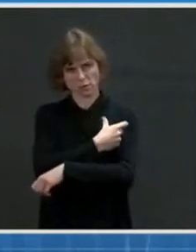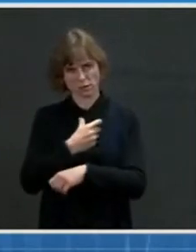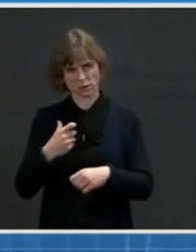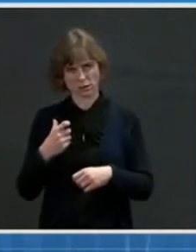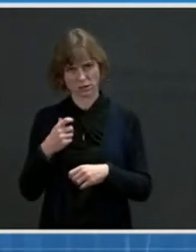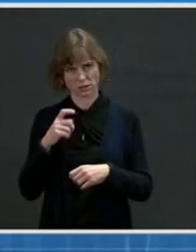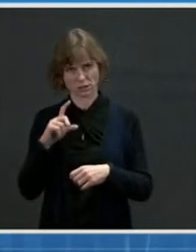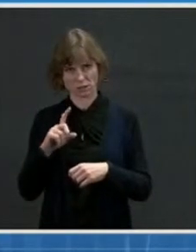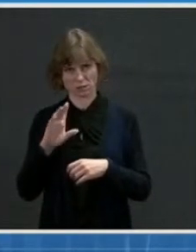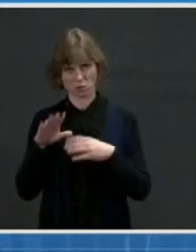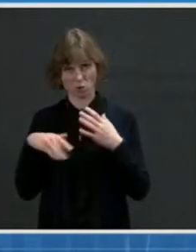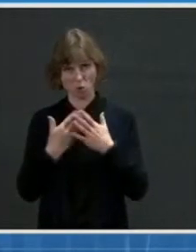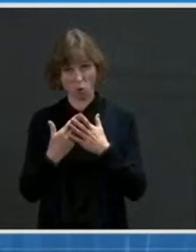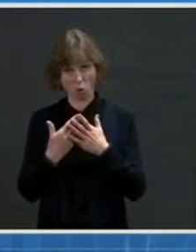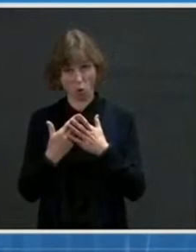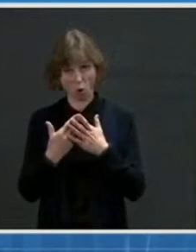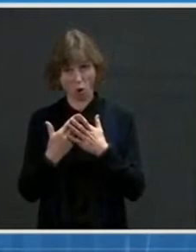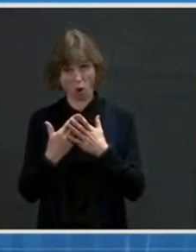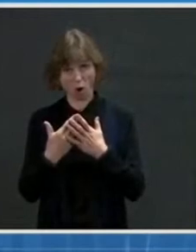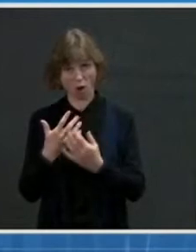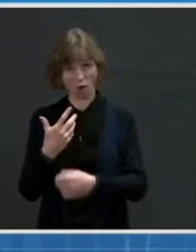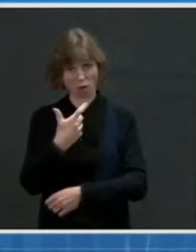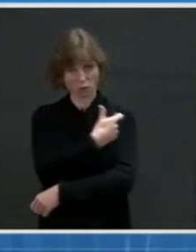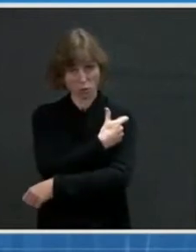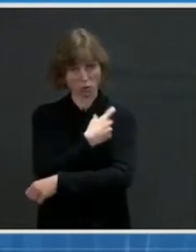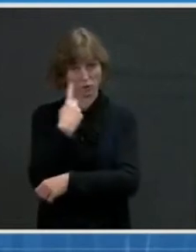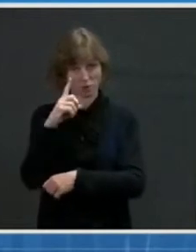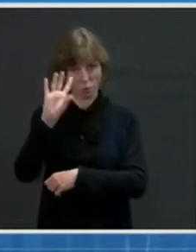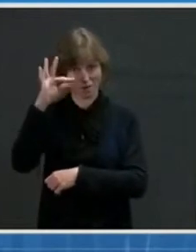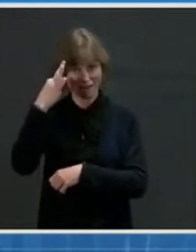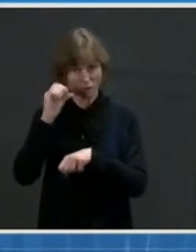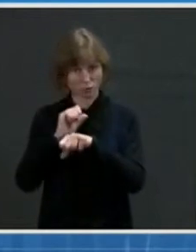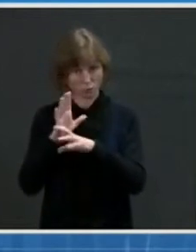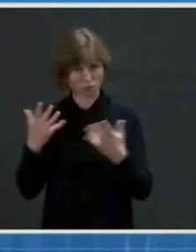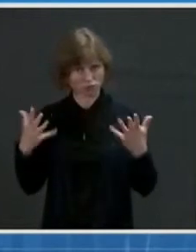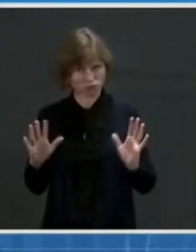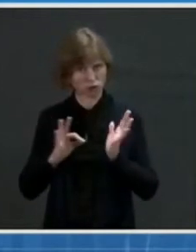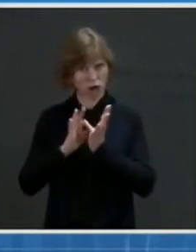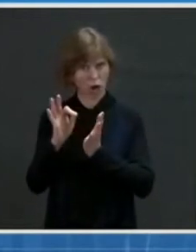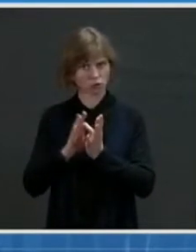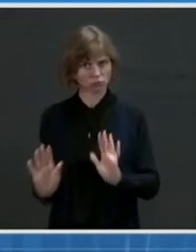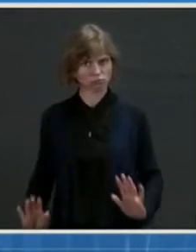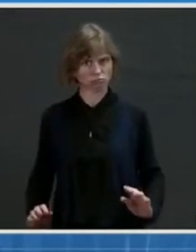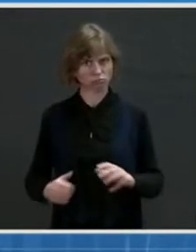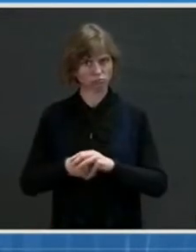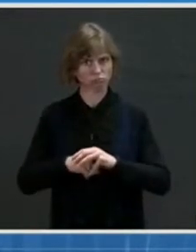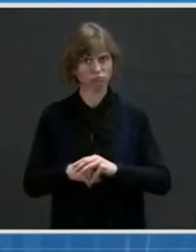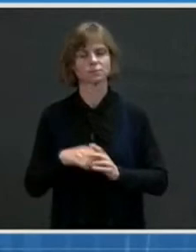VACCINE, HAVE ALL OF THE DOSES